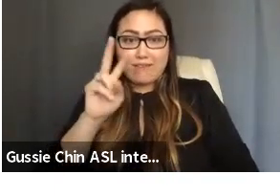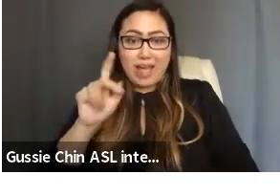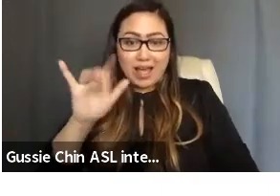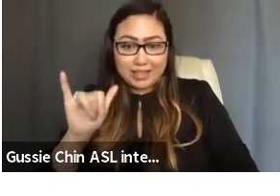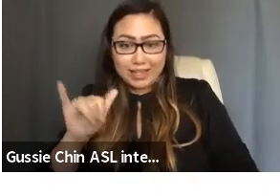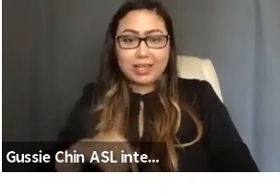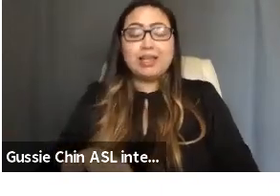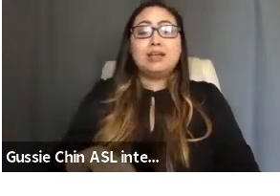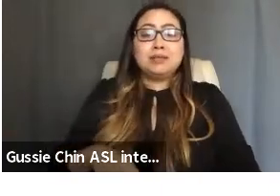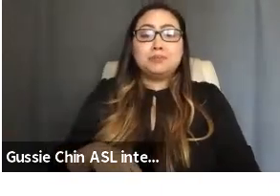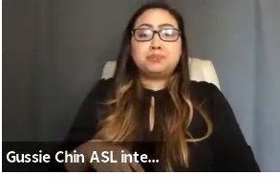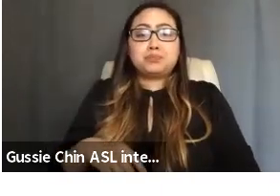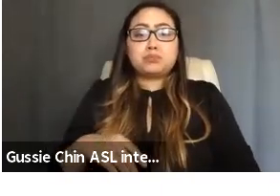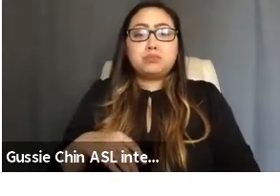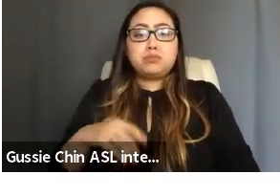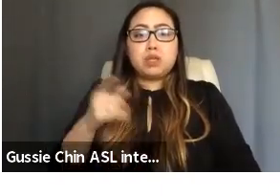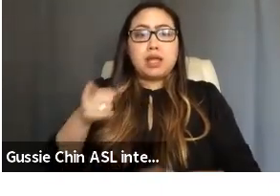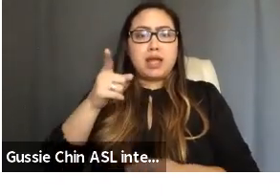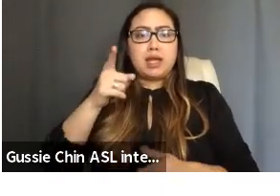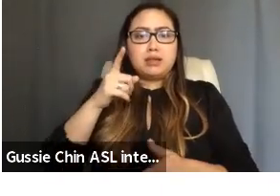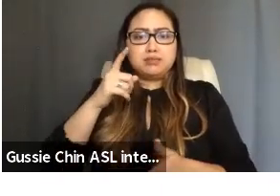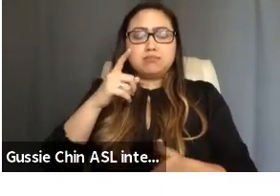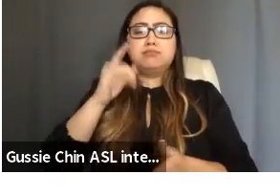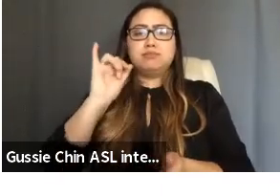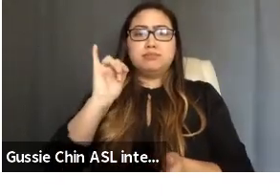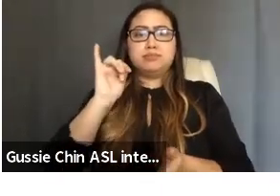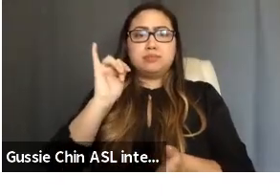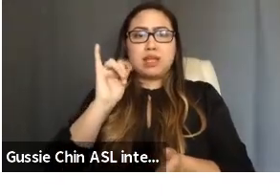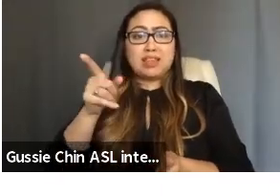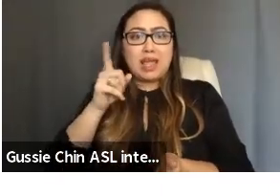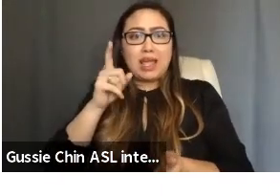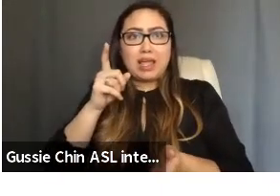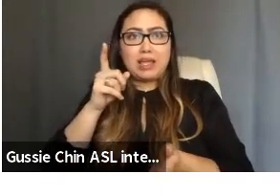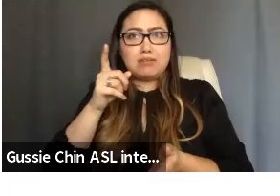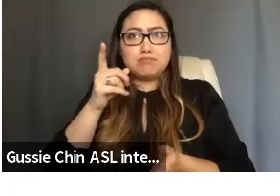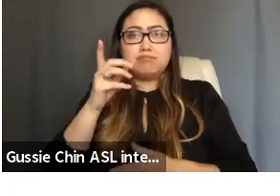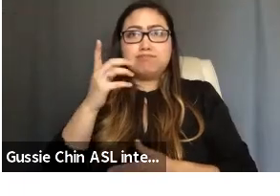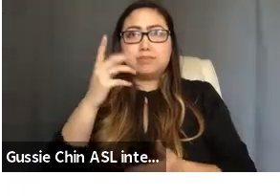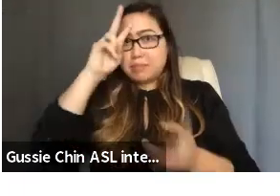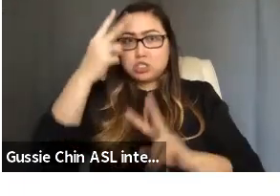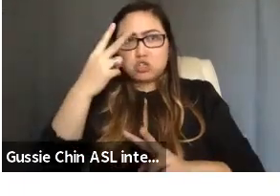discover this community misunderstood the meaning of a positive COVID test. They thought positive